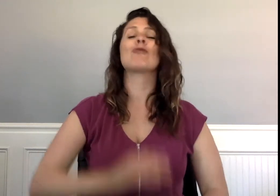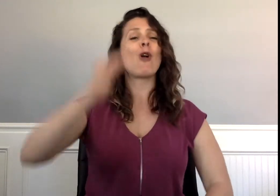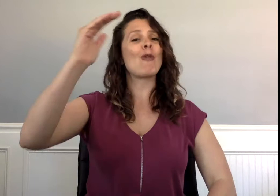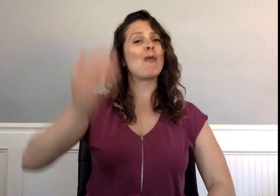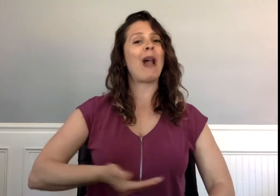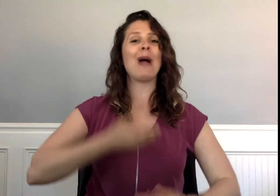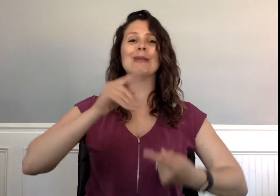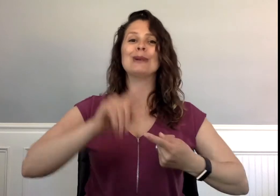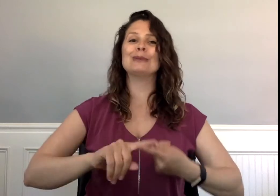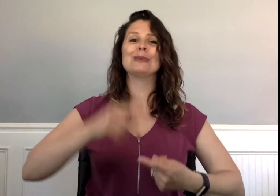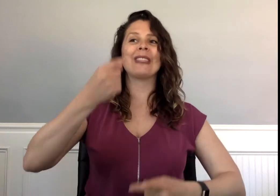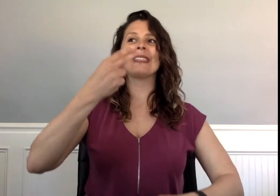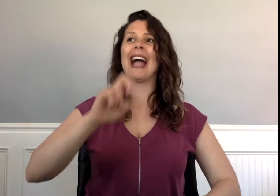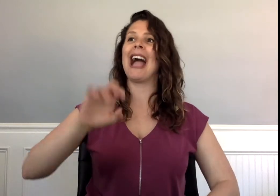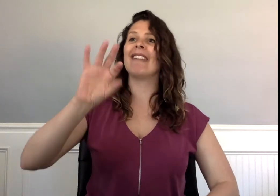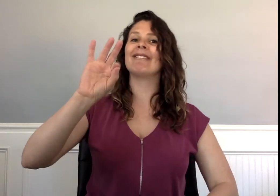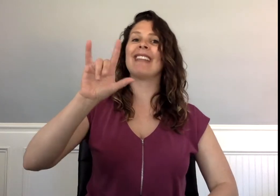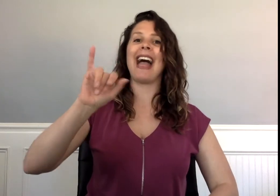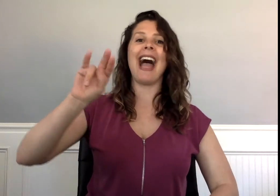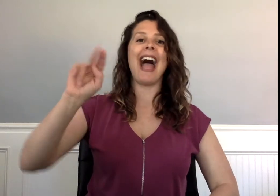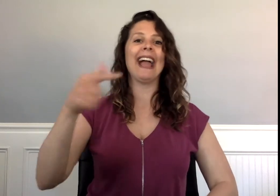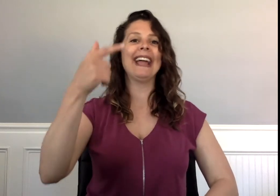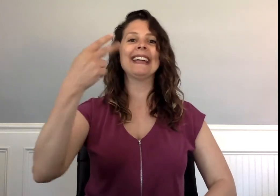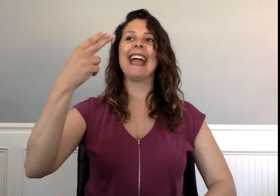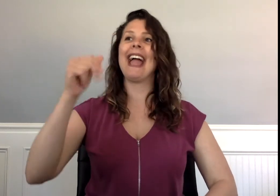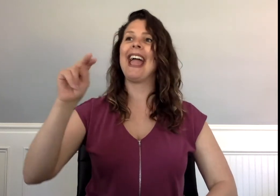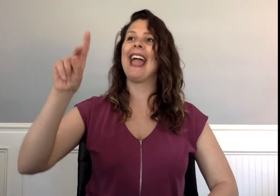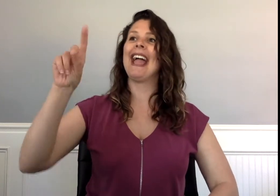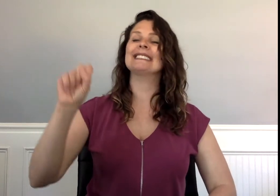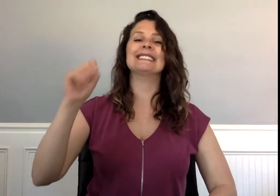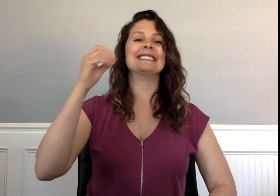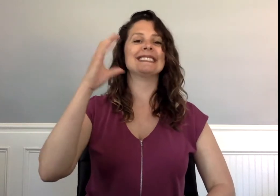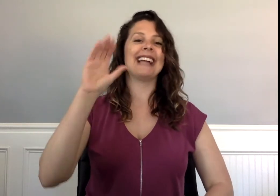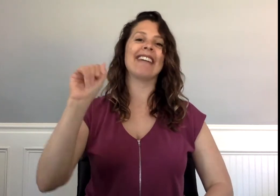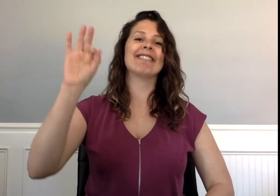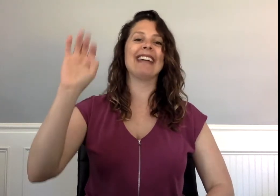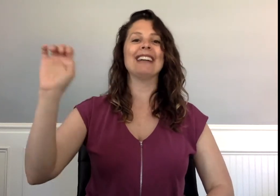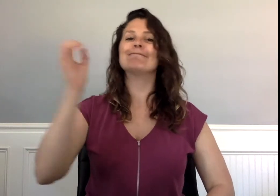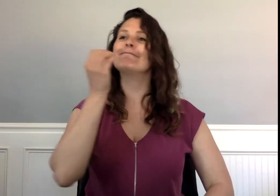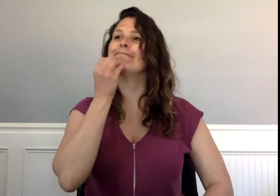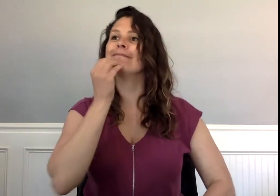WELCOME TO THE FLYING HANDS CAFÉ!